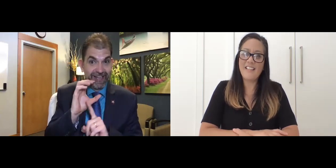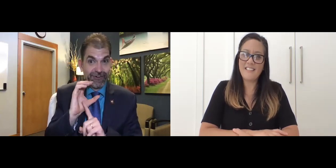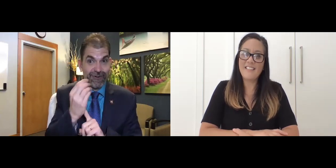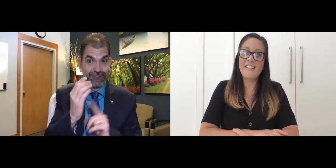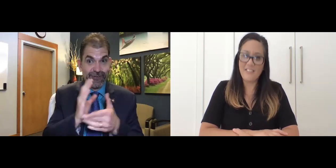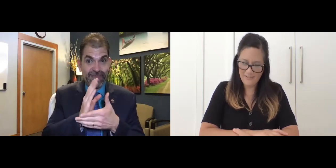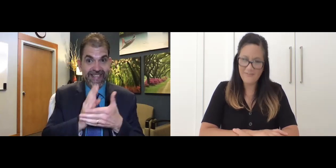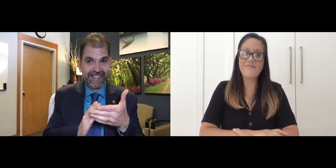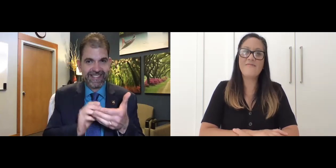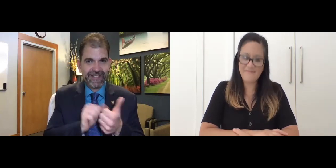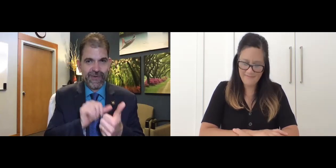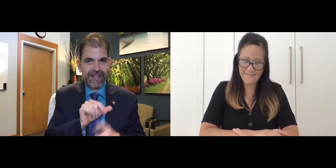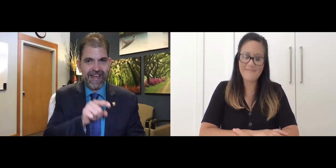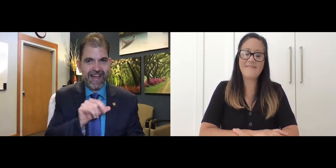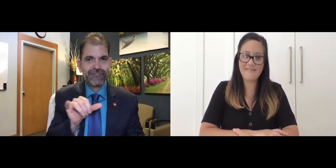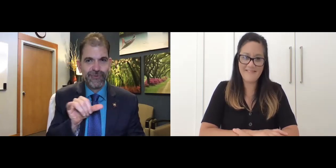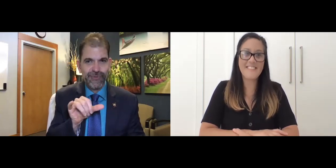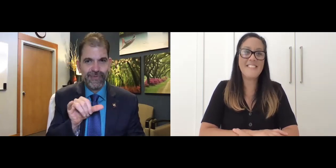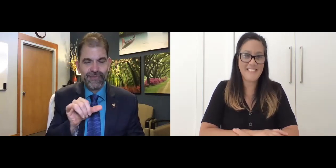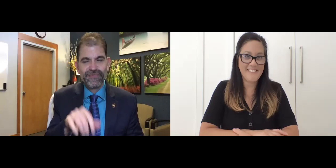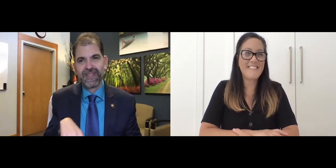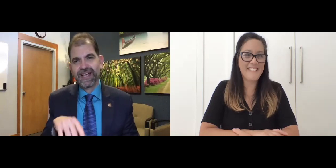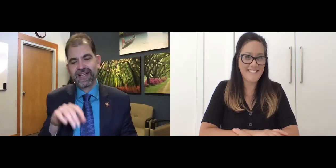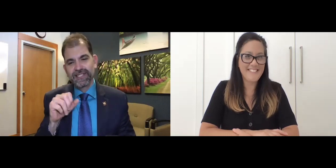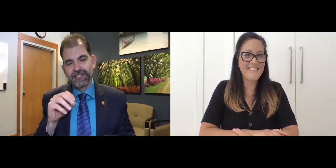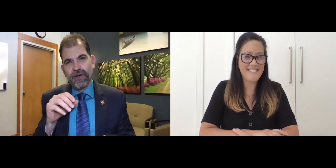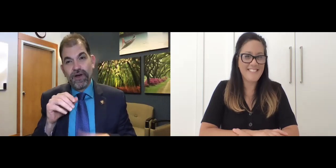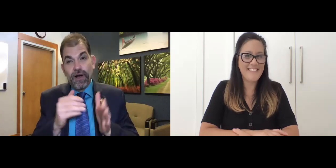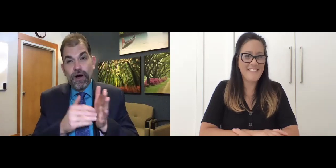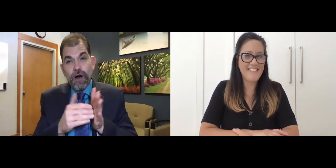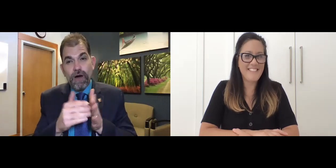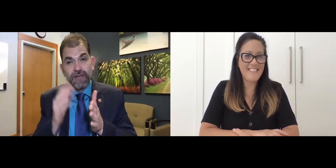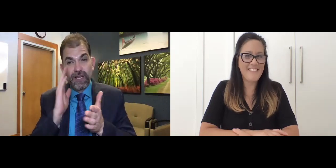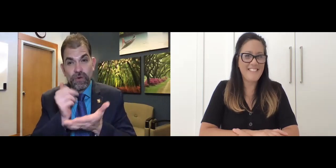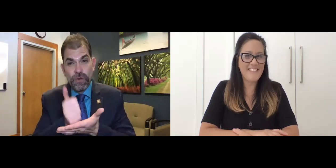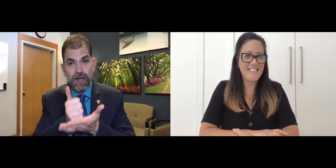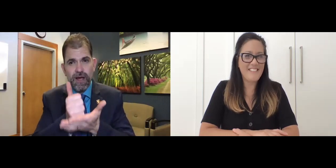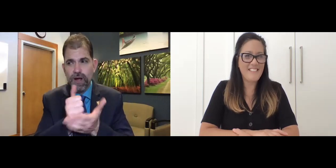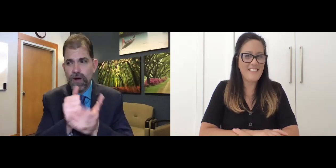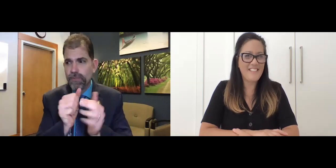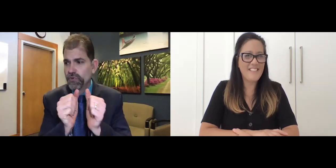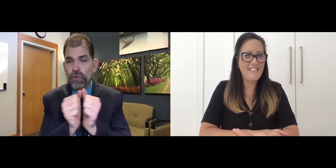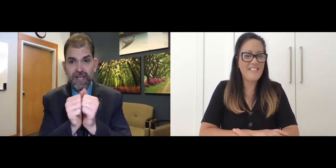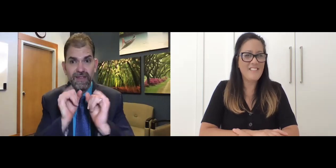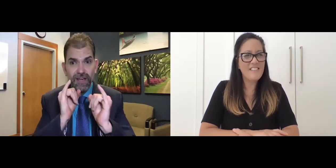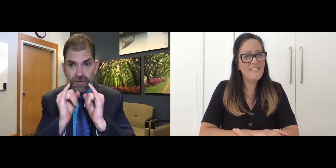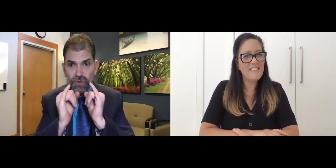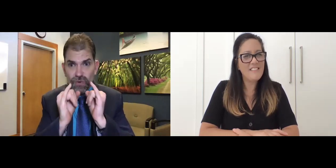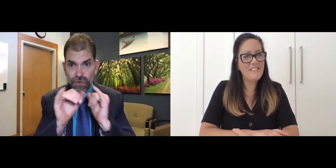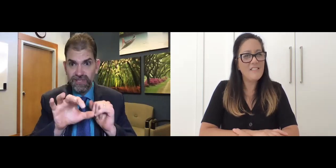you're adding a different culture. And quite often